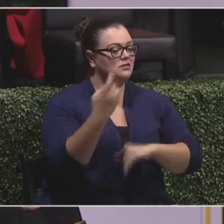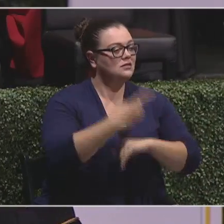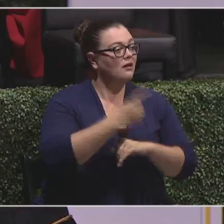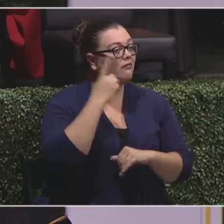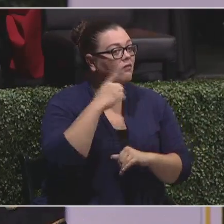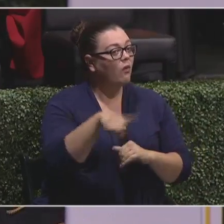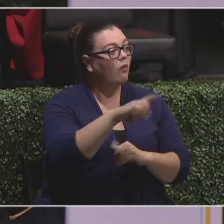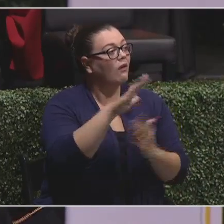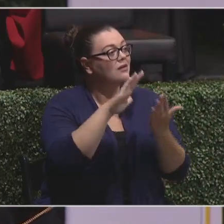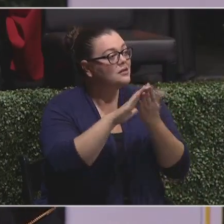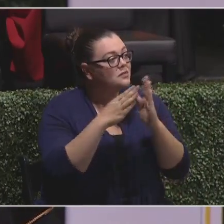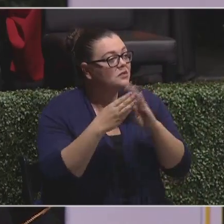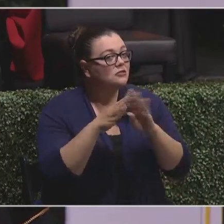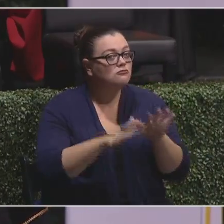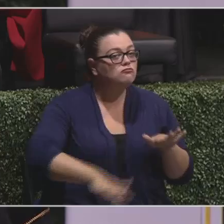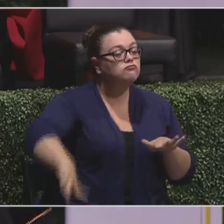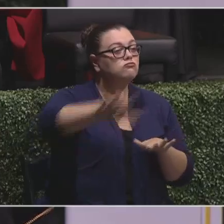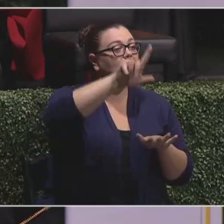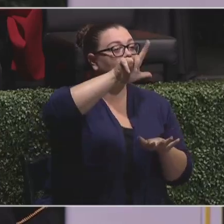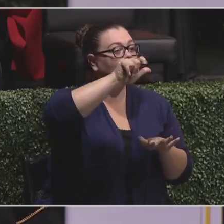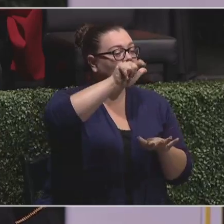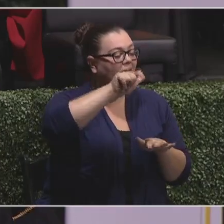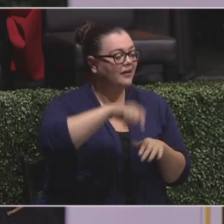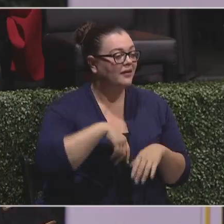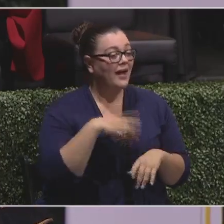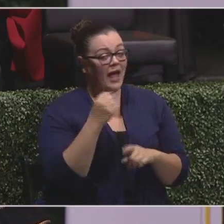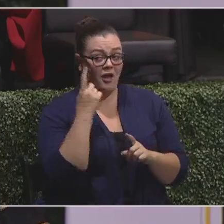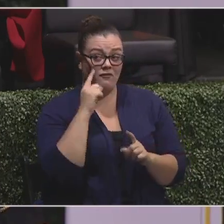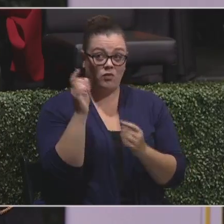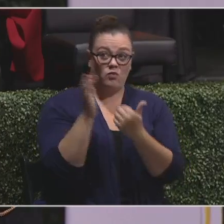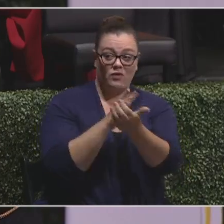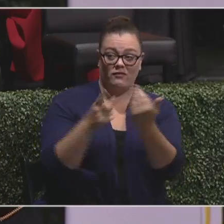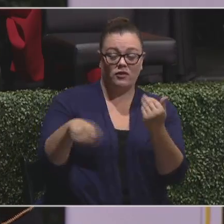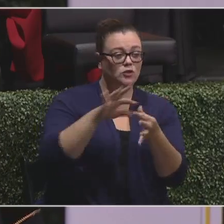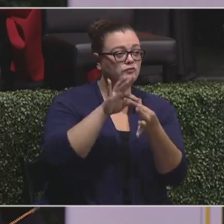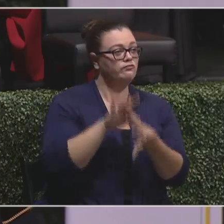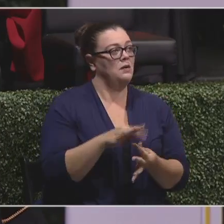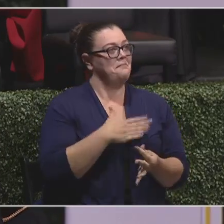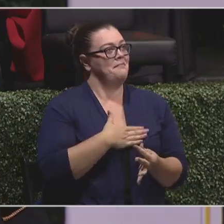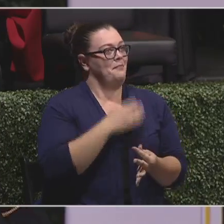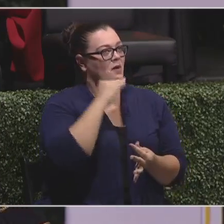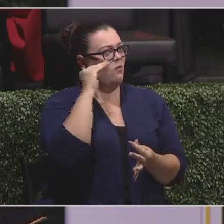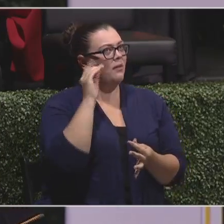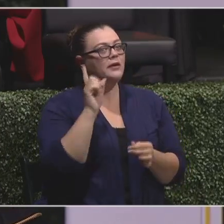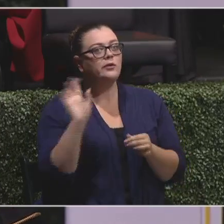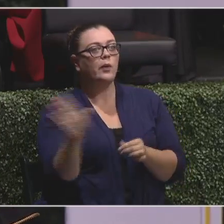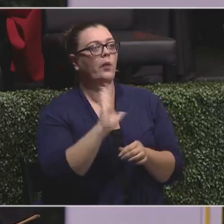WITH YOUR EXPERIENCES AS A PART OF THIS RICH INTELLECTUAL COMMUNITY. THAT'S WHY TODAY'S COMMENCEMENT IS SUCH